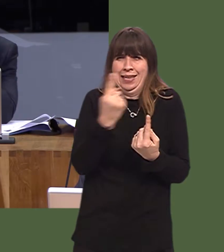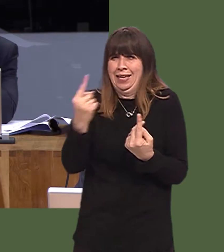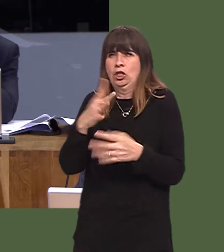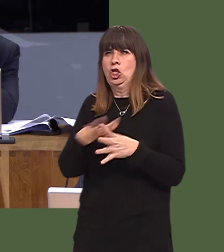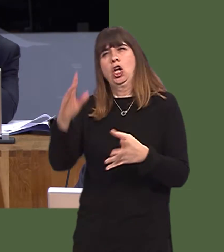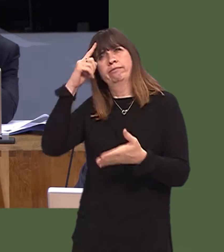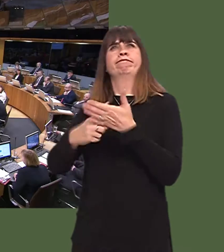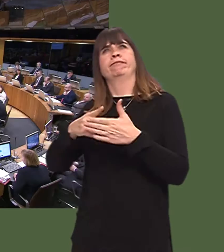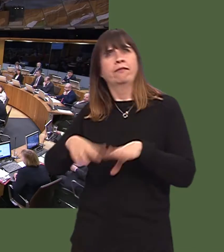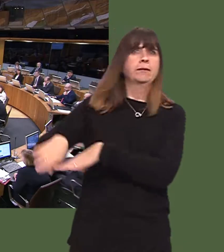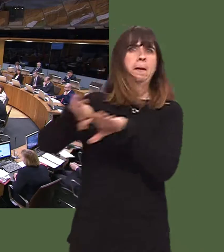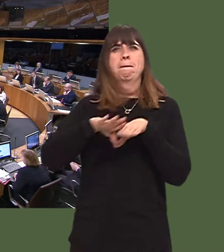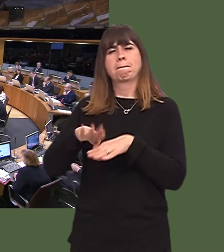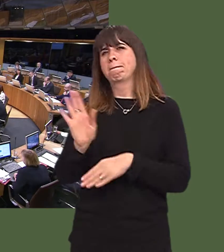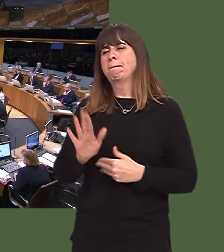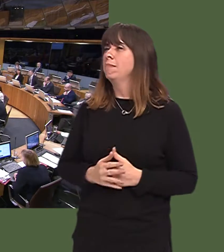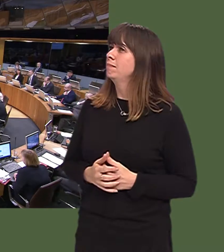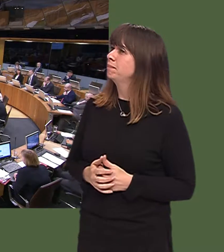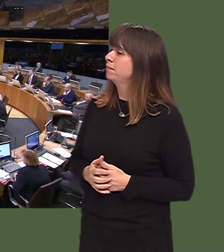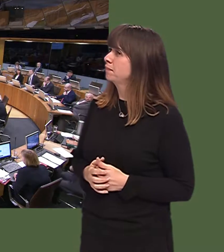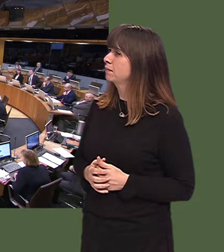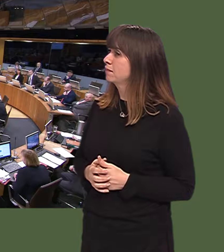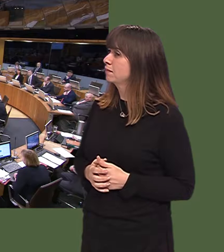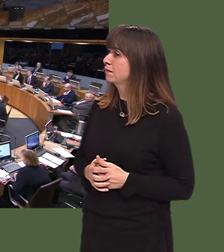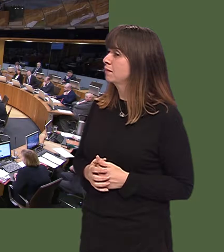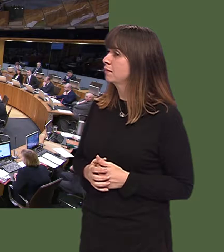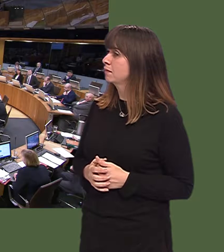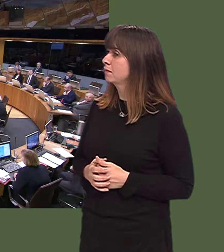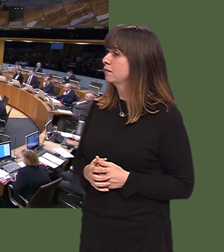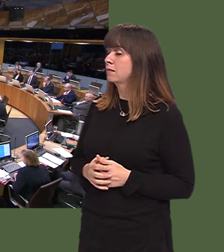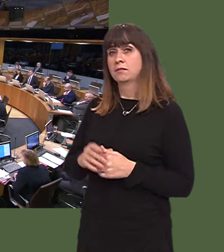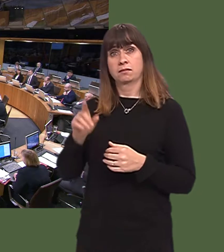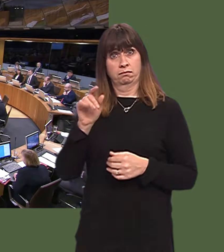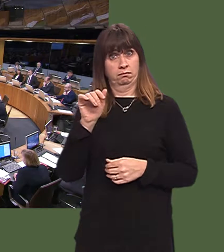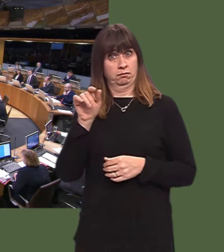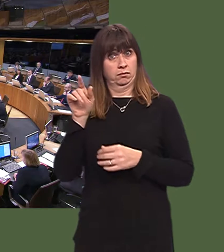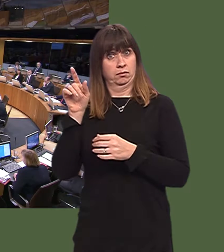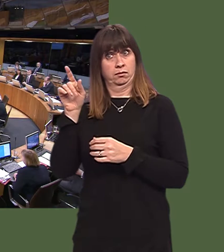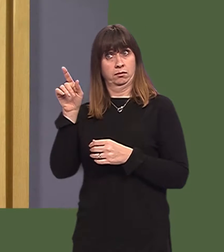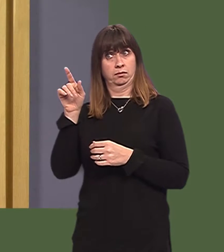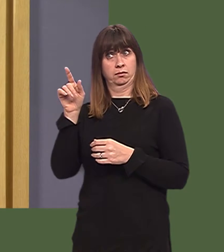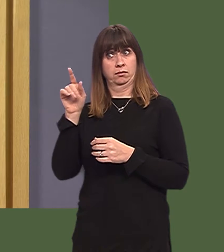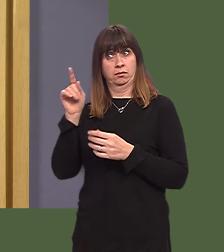Lee Waters: First Minister, would you welcome the fact the Prime Minister has announced an industrial strategy?